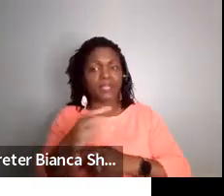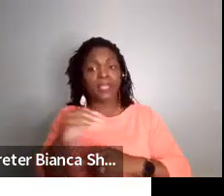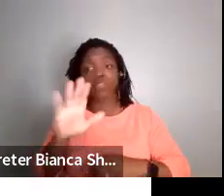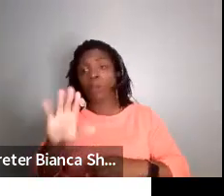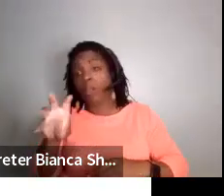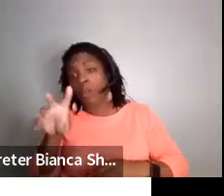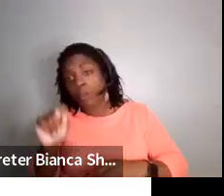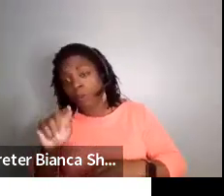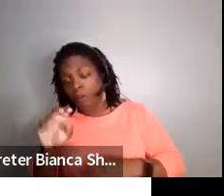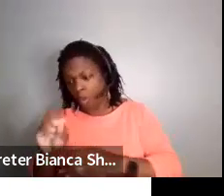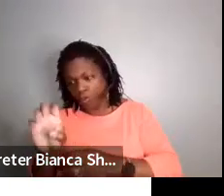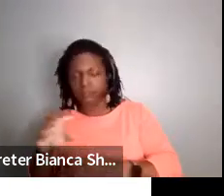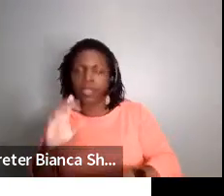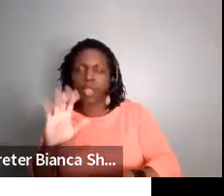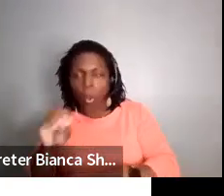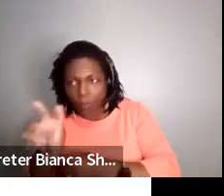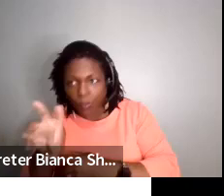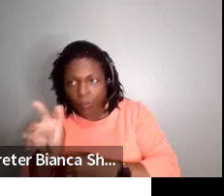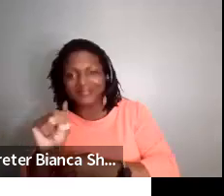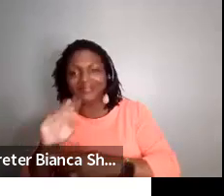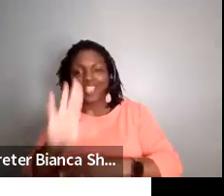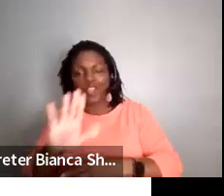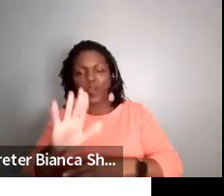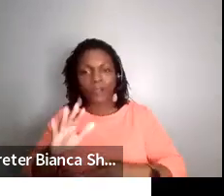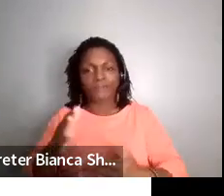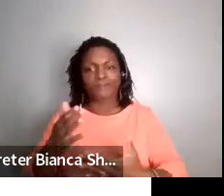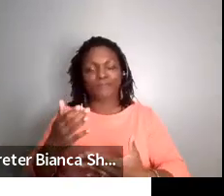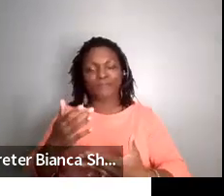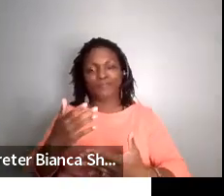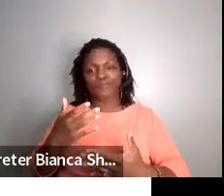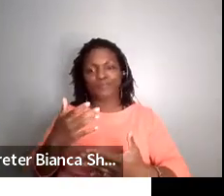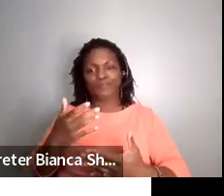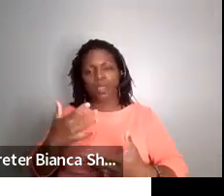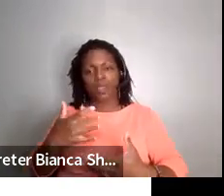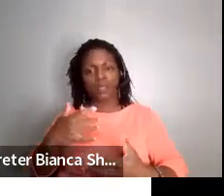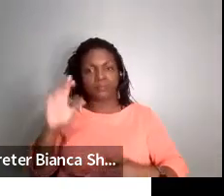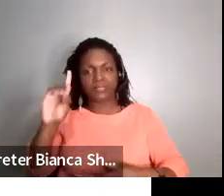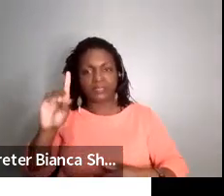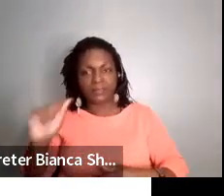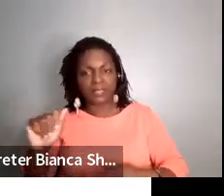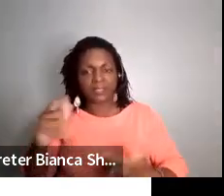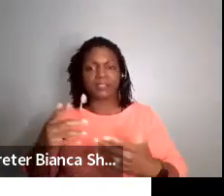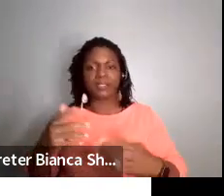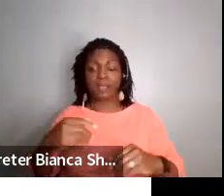A few years ago I became very sick, and it affected my overall, my well-being.